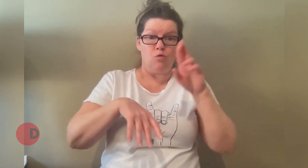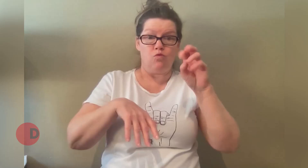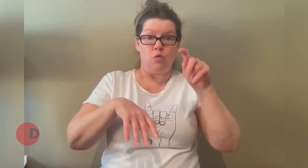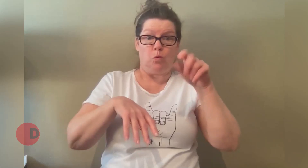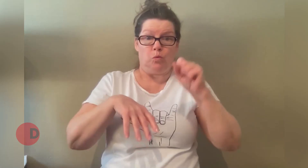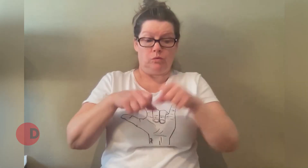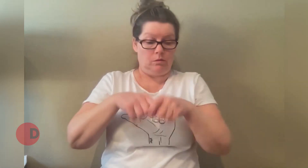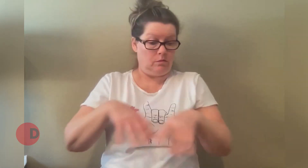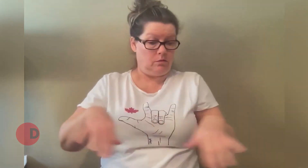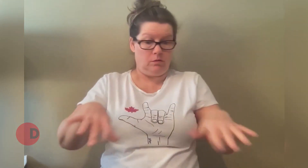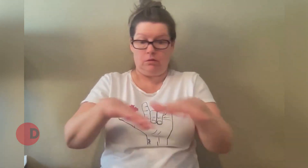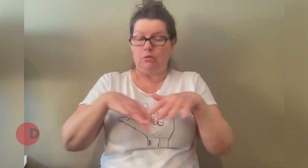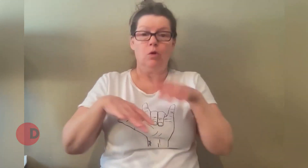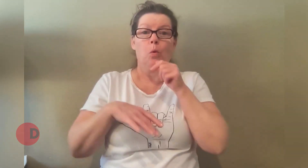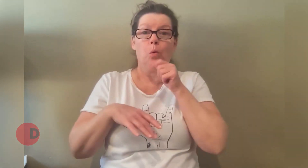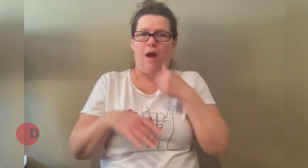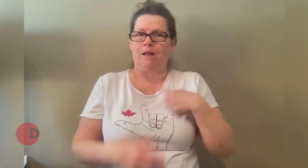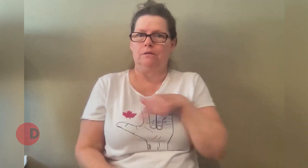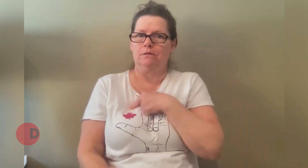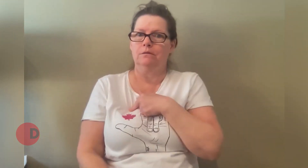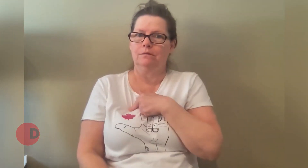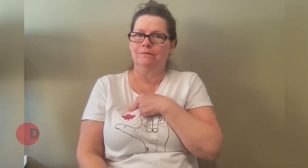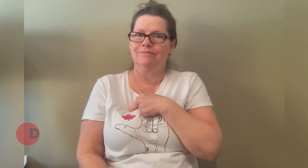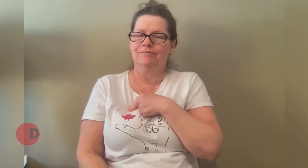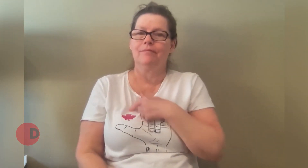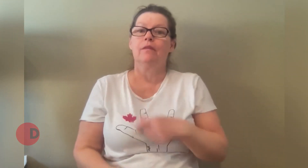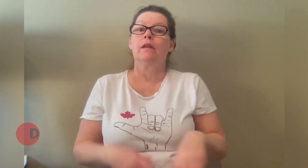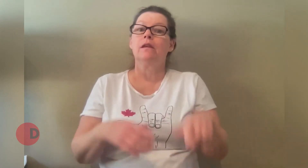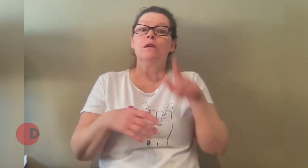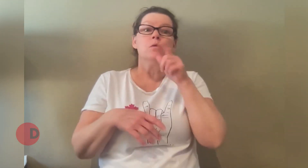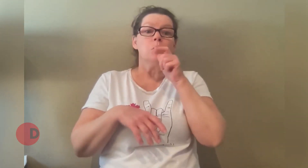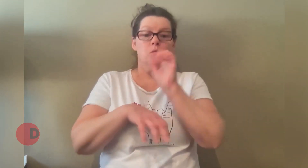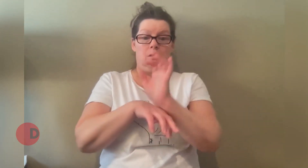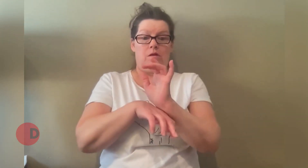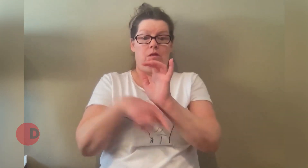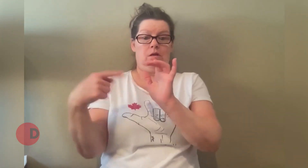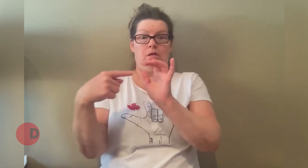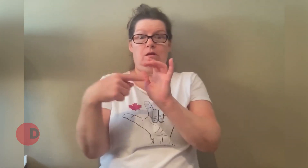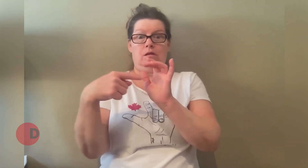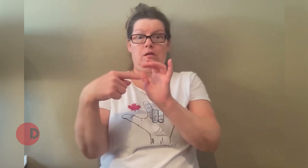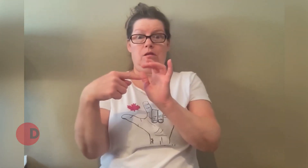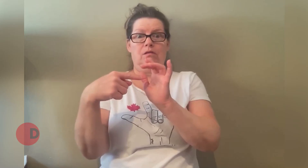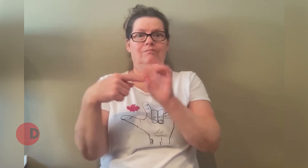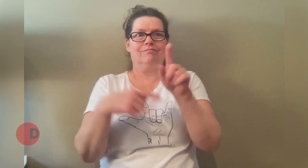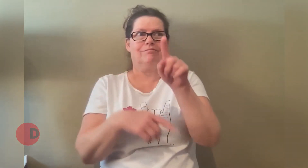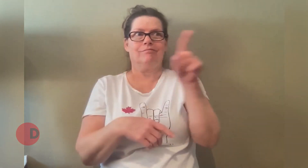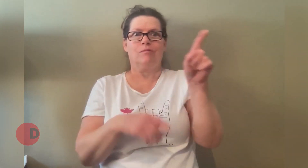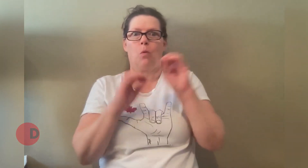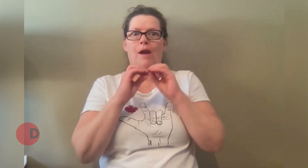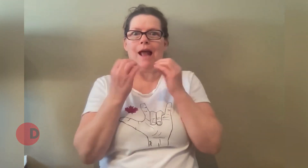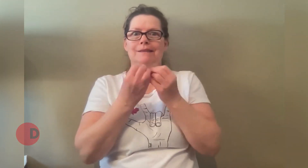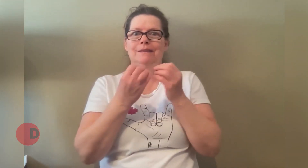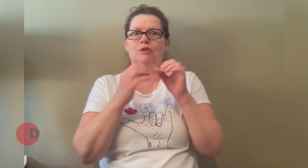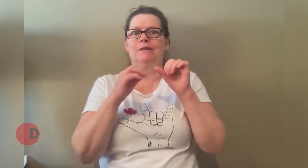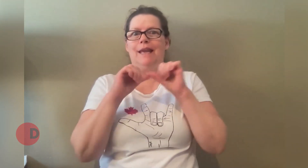Who would be representing the grassroots? The organizations and agencies.